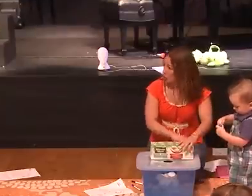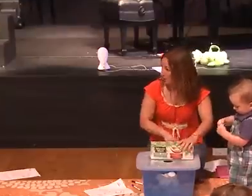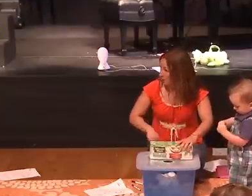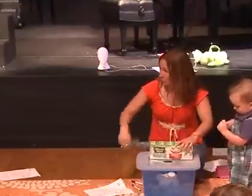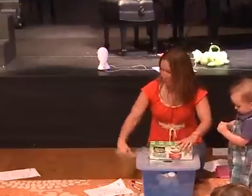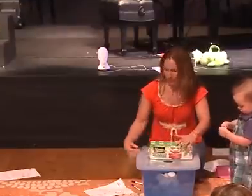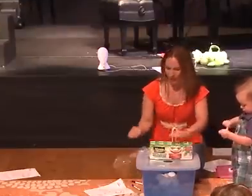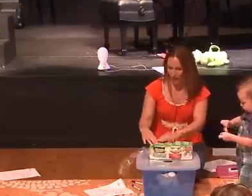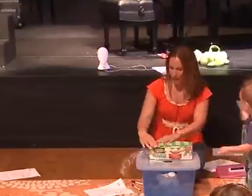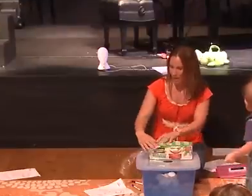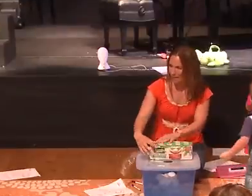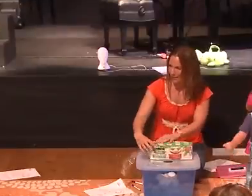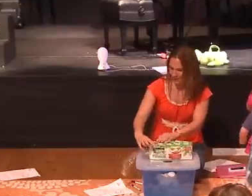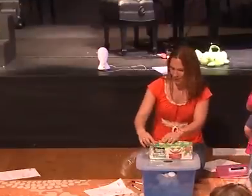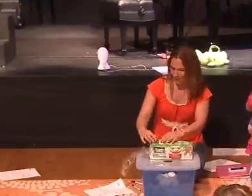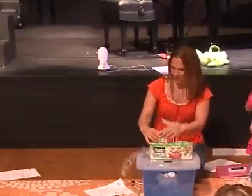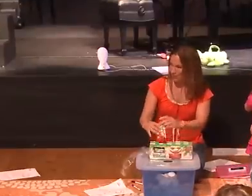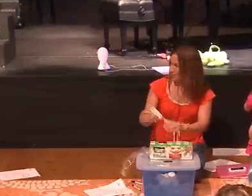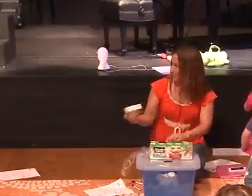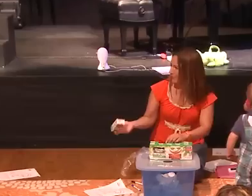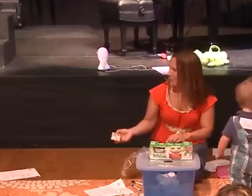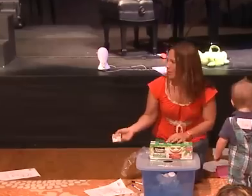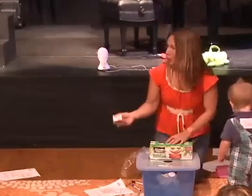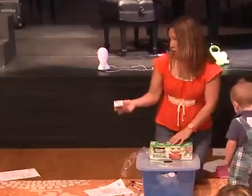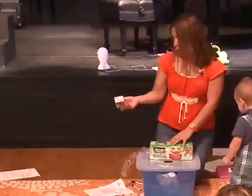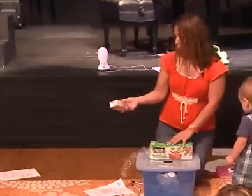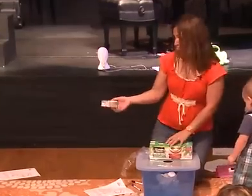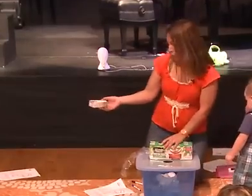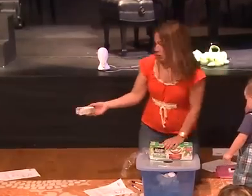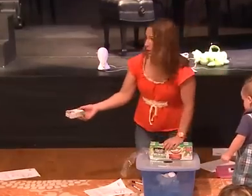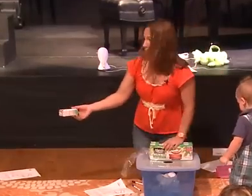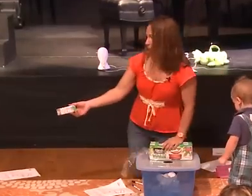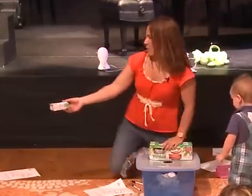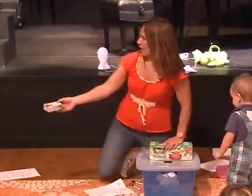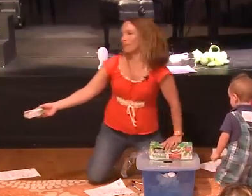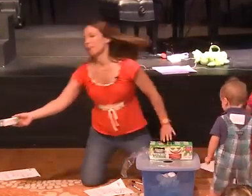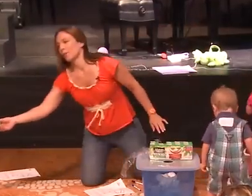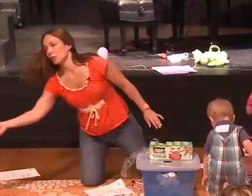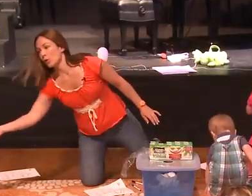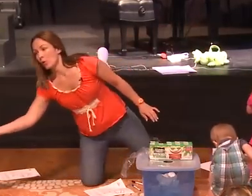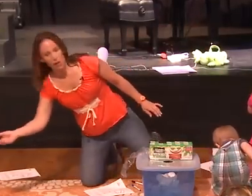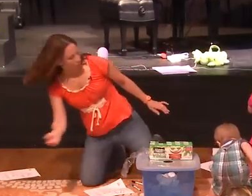Juice. Very nice. I know juice, is that what she wants? And do you want a water?